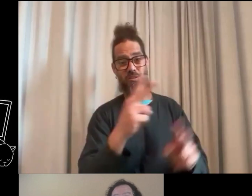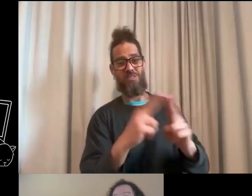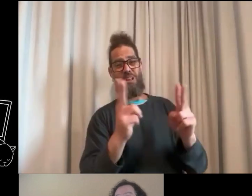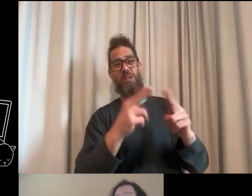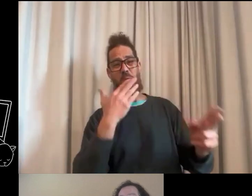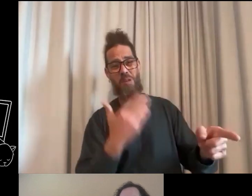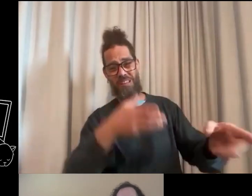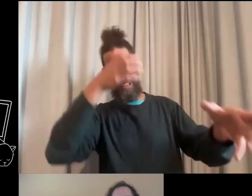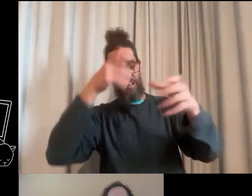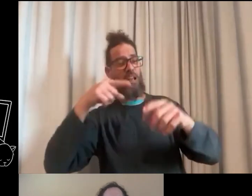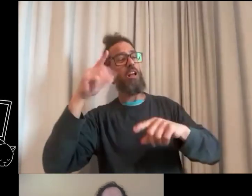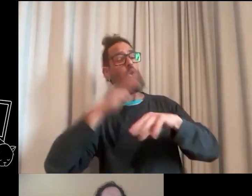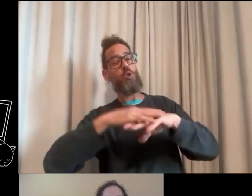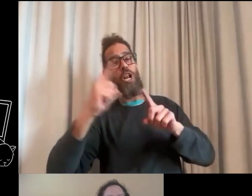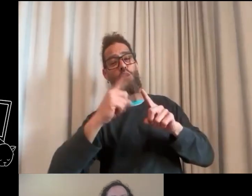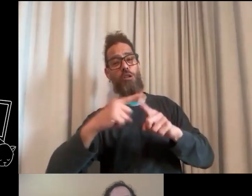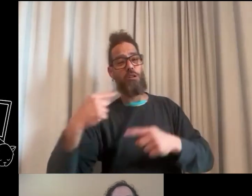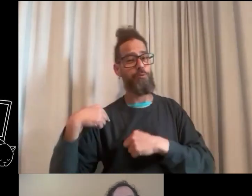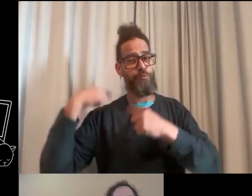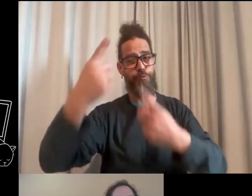people who are new to it, and I'm trying to find that balance.